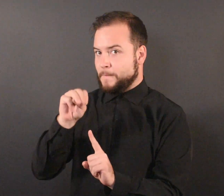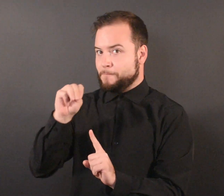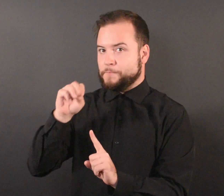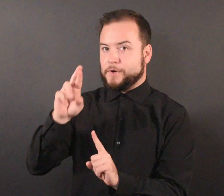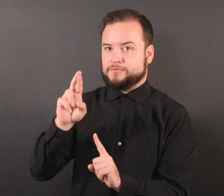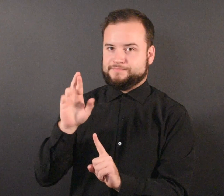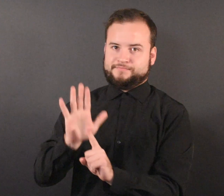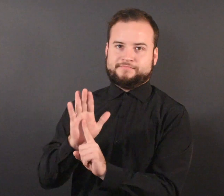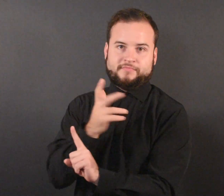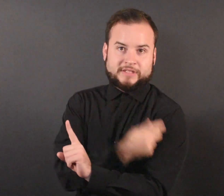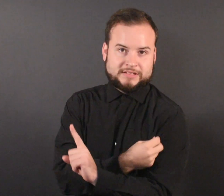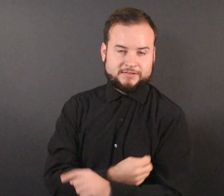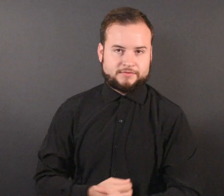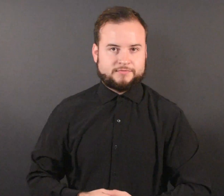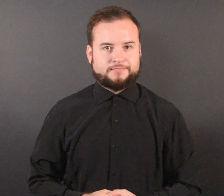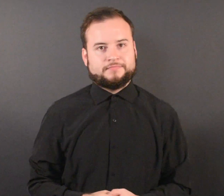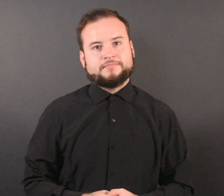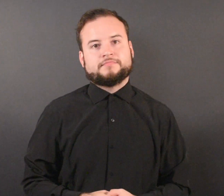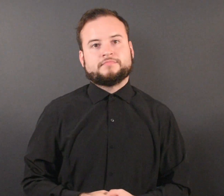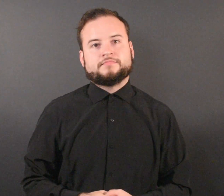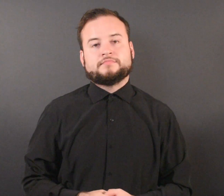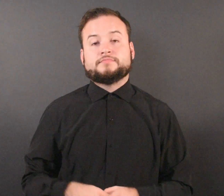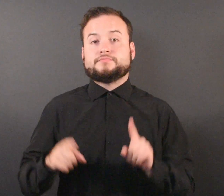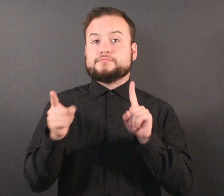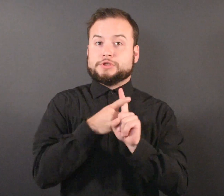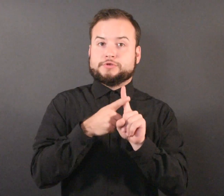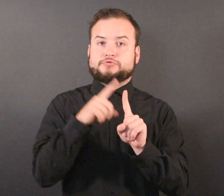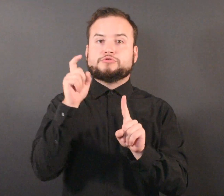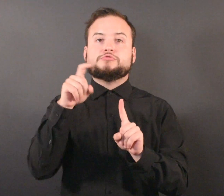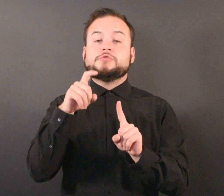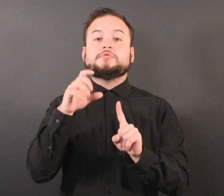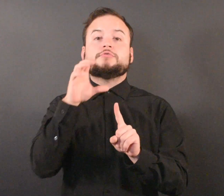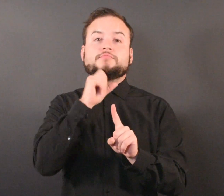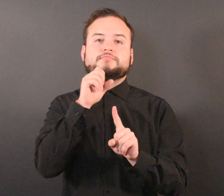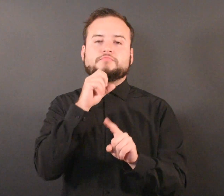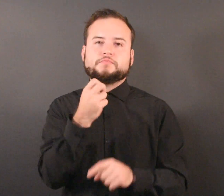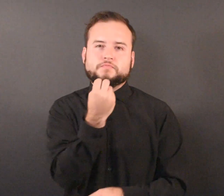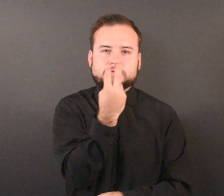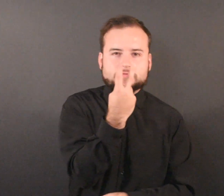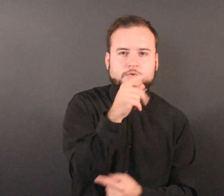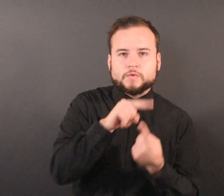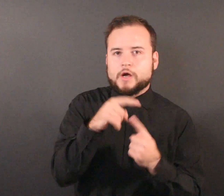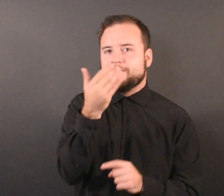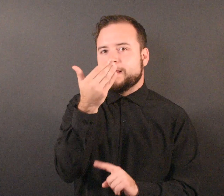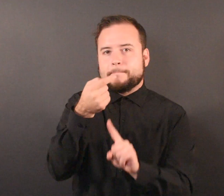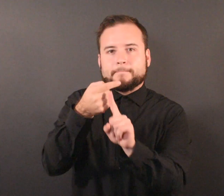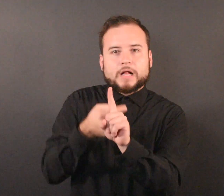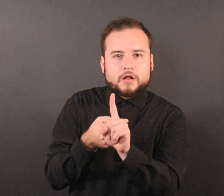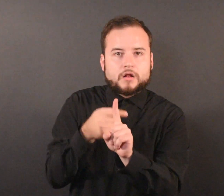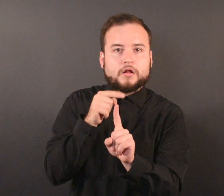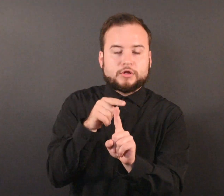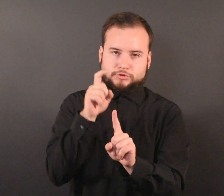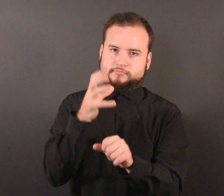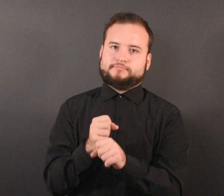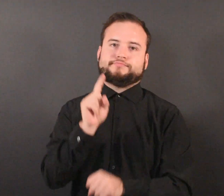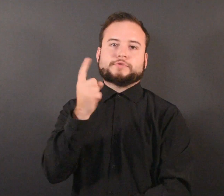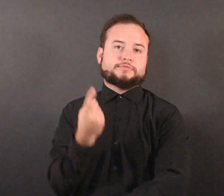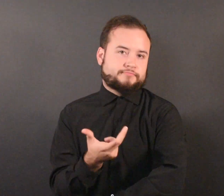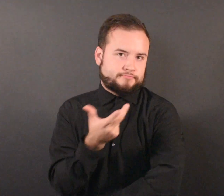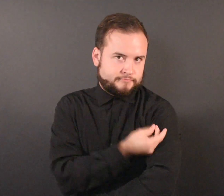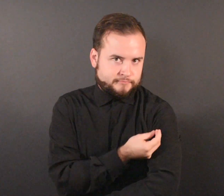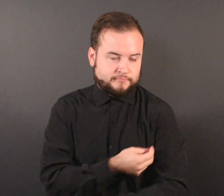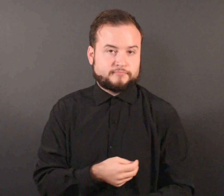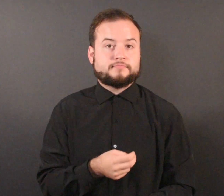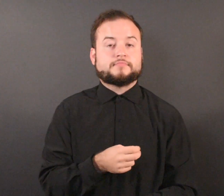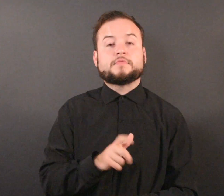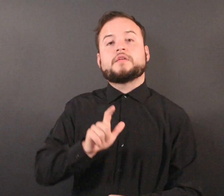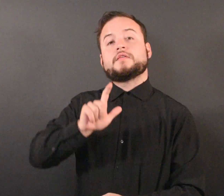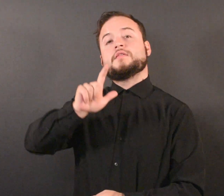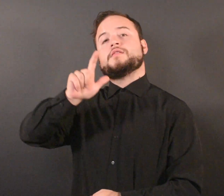The first at 12 to 15 months of age, and the second at 4 to 6 years of age.